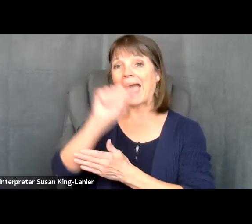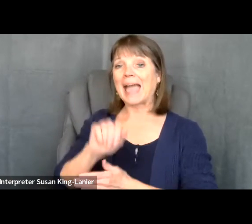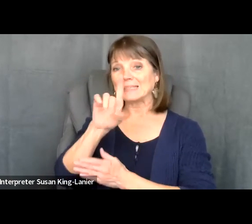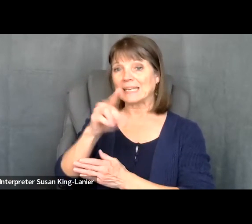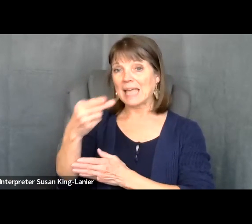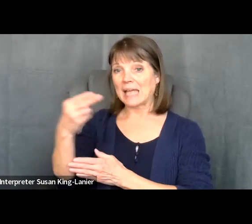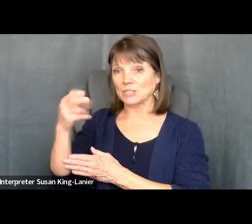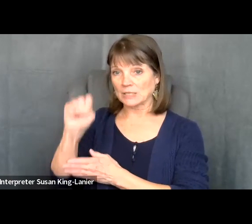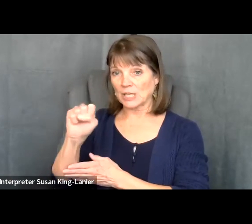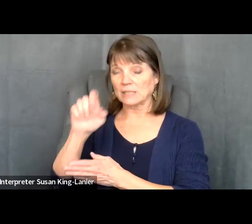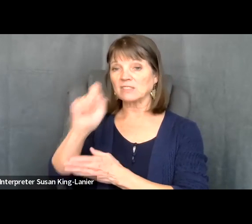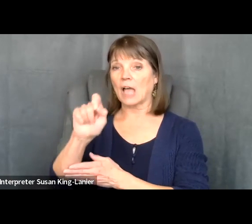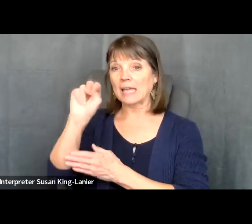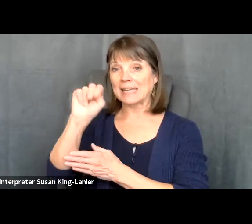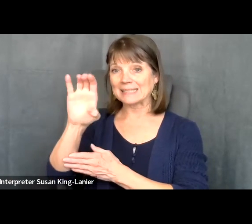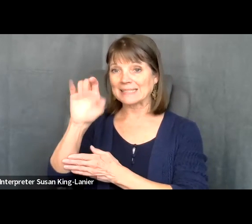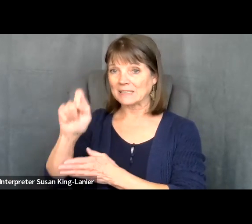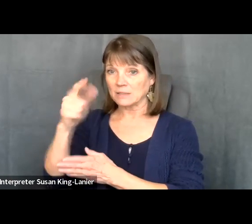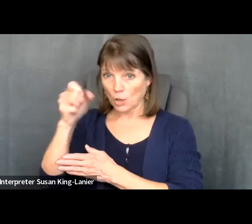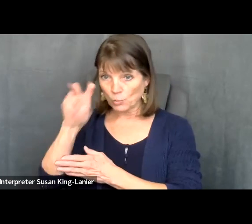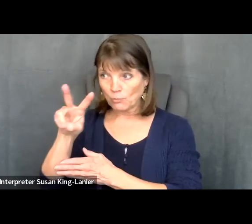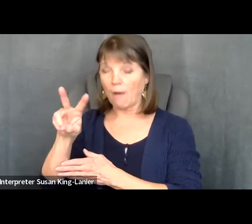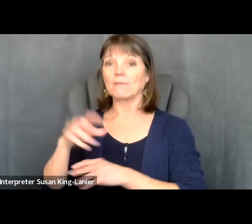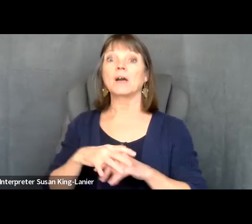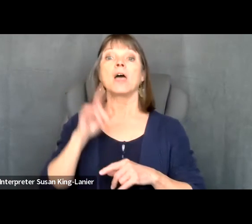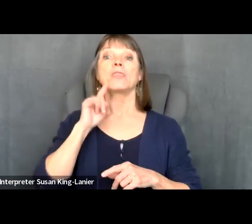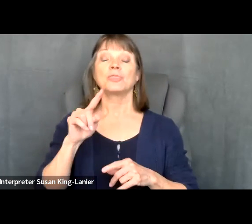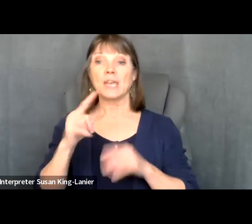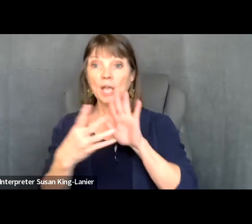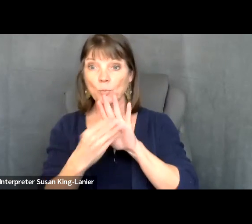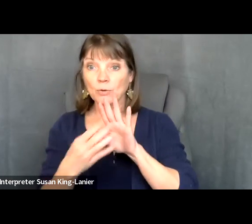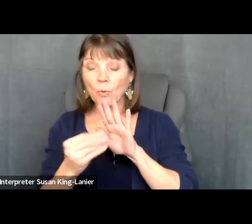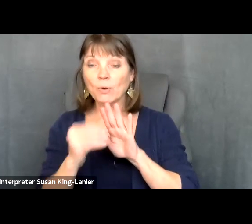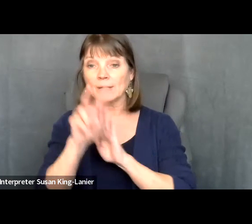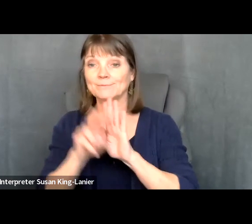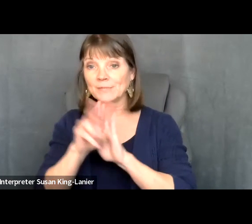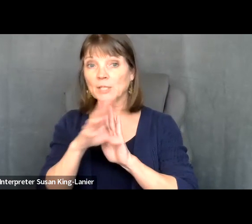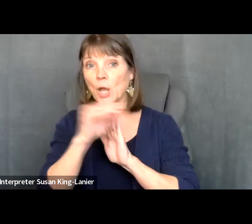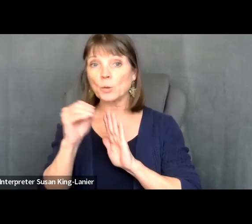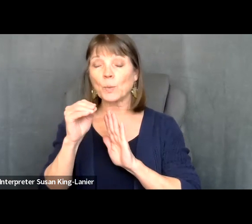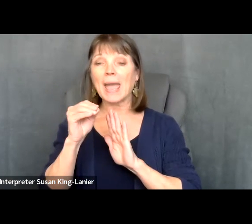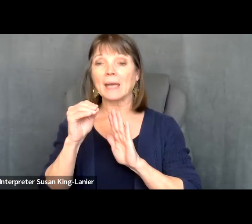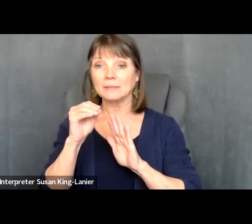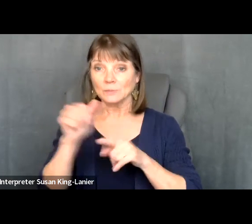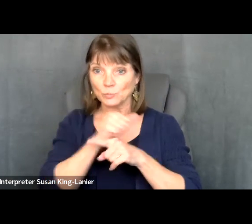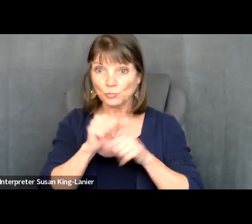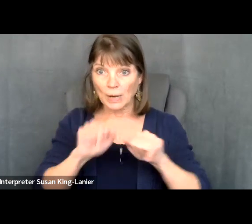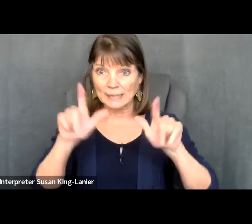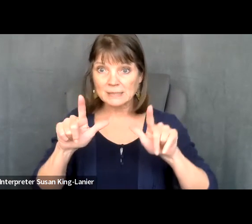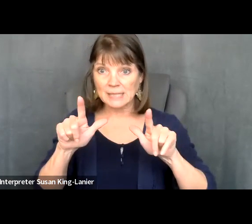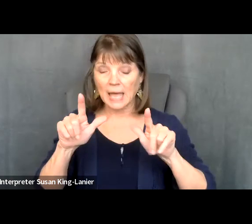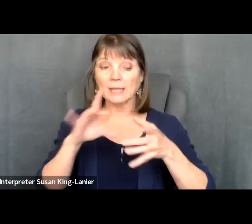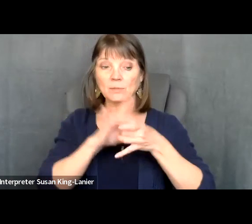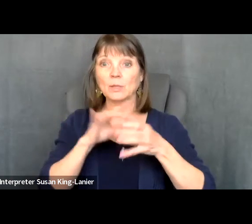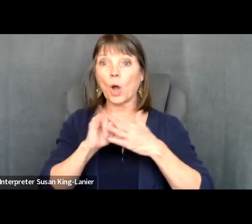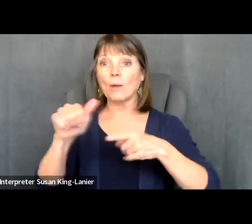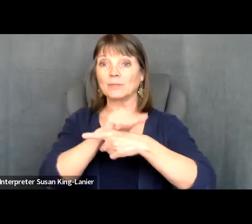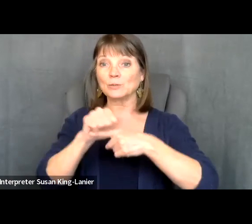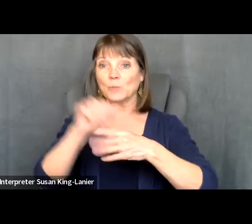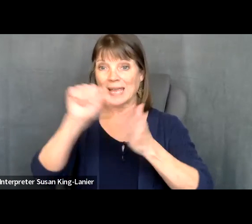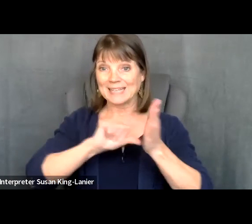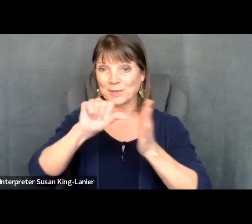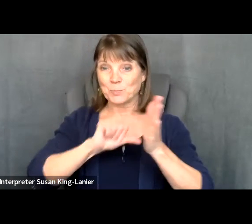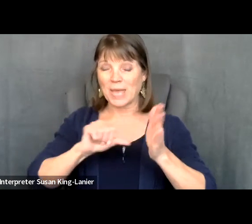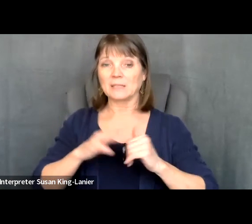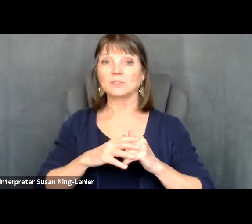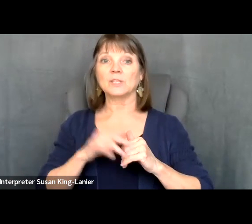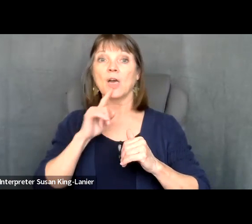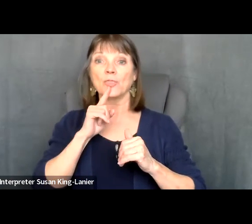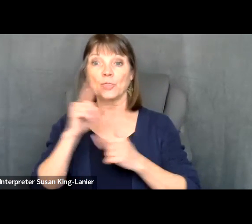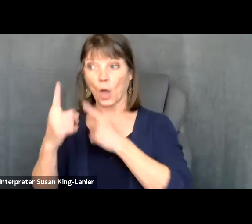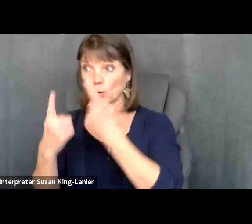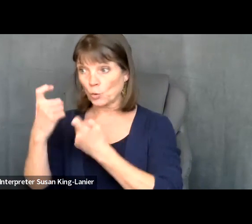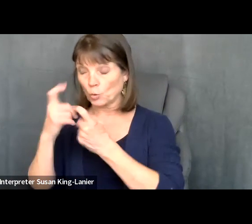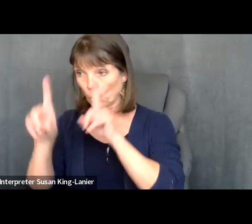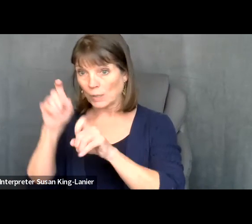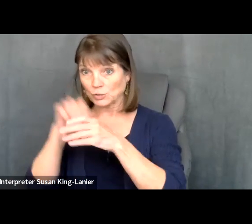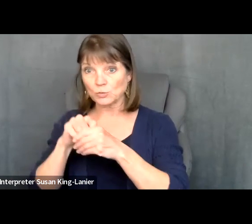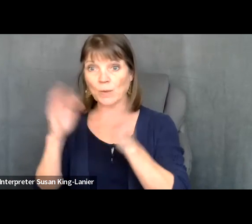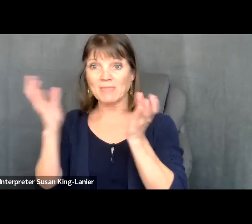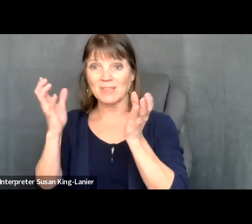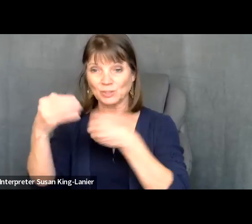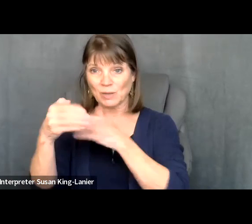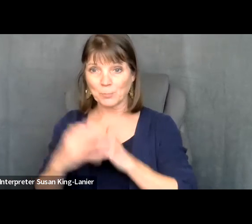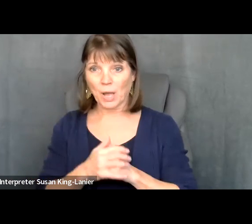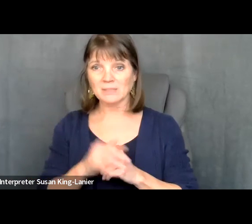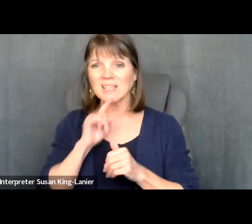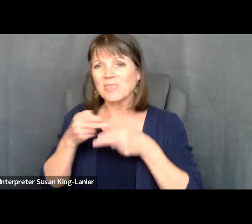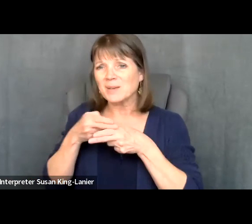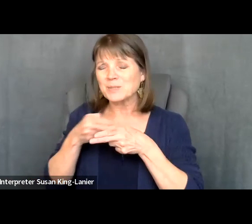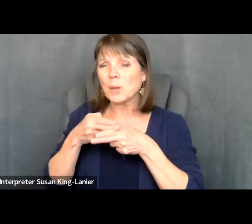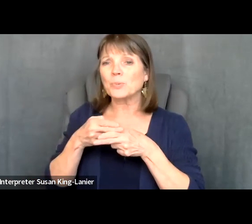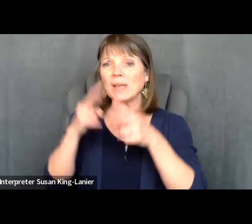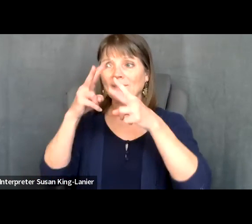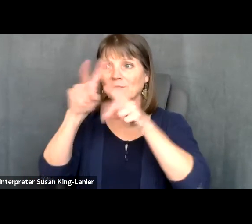Dina Reynolds: The Recording and Presentations lines for today's event will be posted on our community engagement and training page. The links are included in the chat box. There will be a brief survey following today's Webinar, and we would appreciate your time completing it